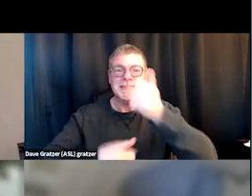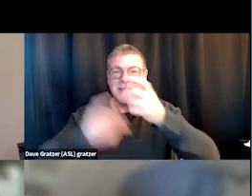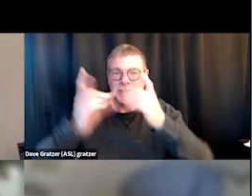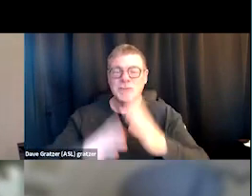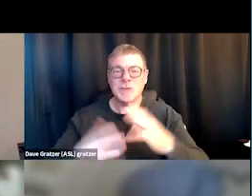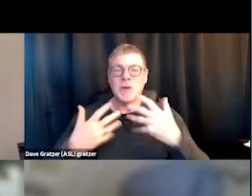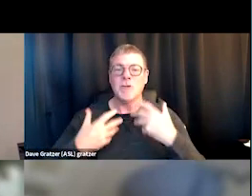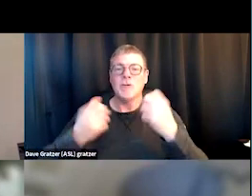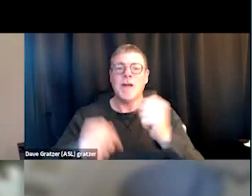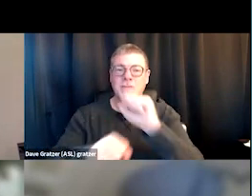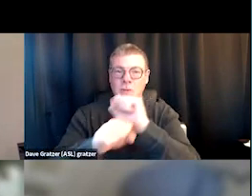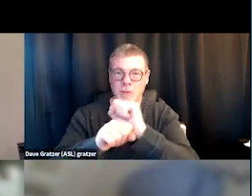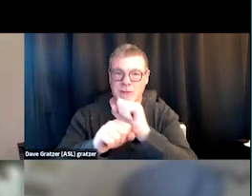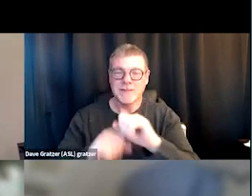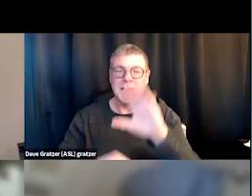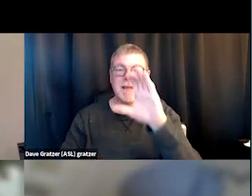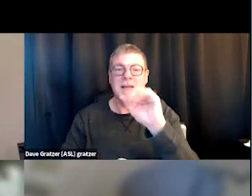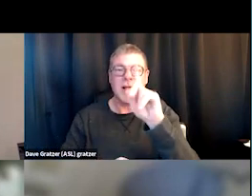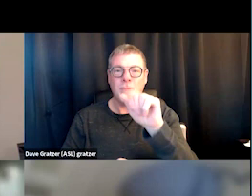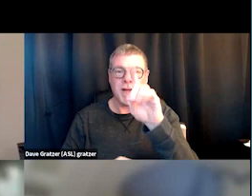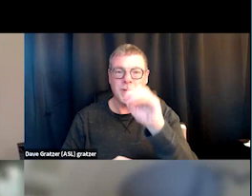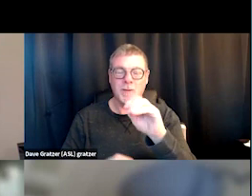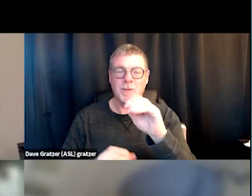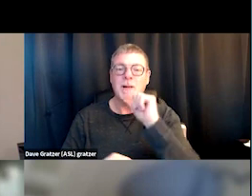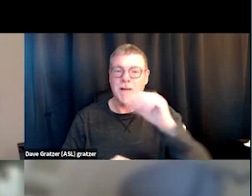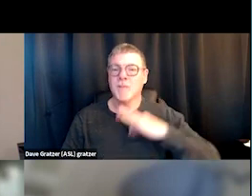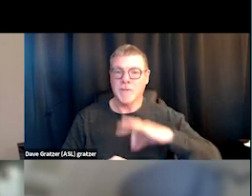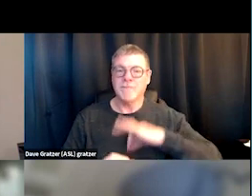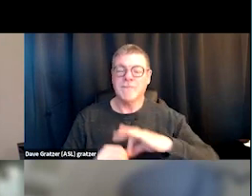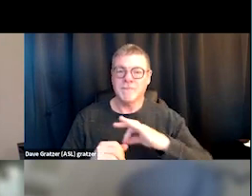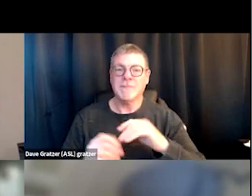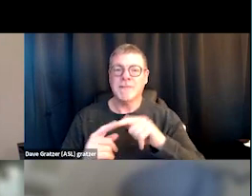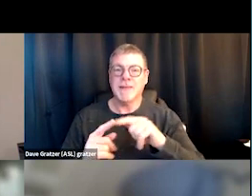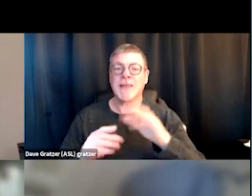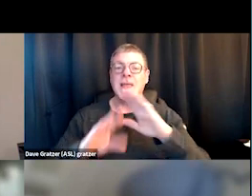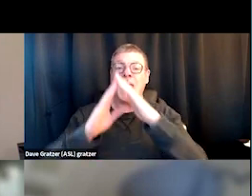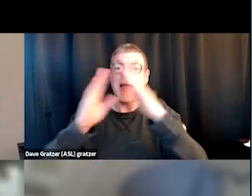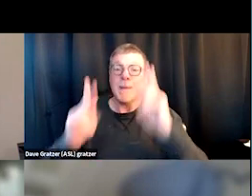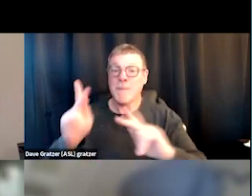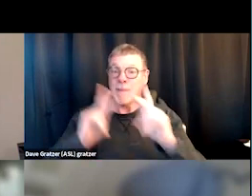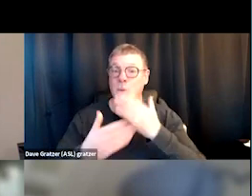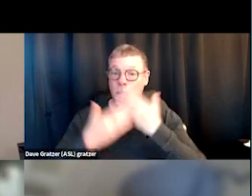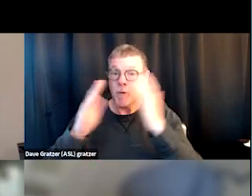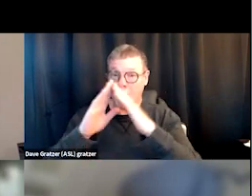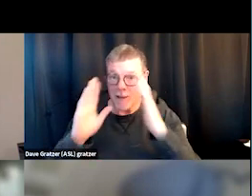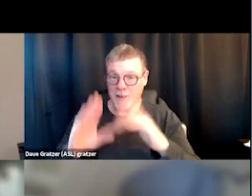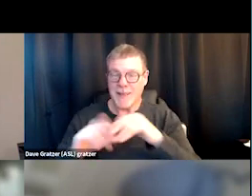a Colorado nonprofit organization serving unhoused persons in Jefferson County, Colorado.